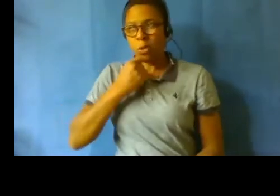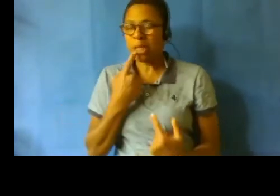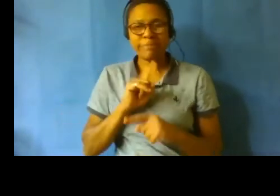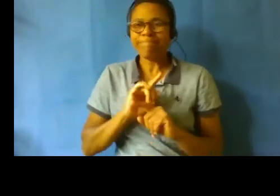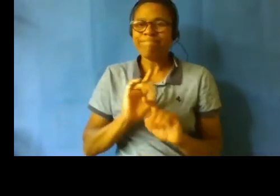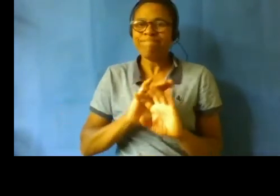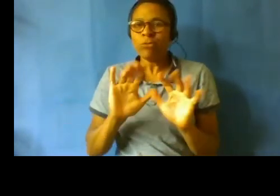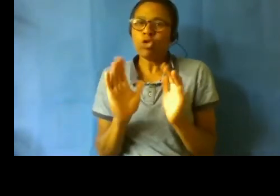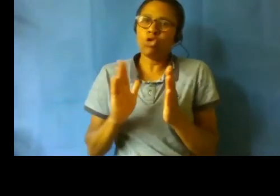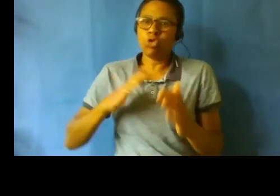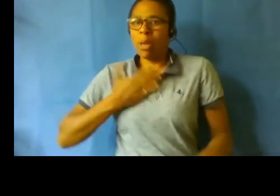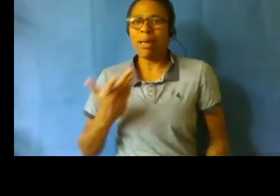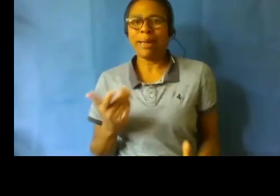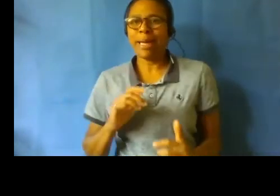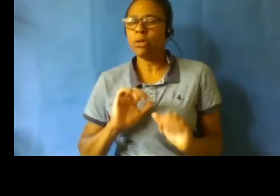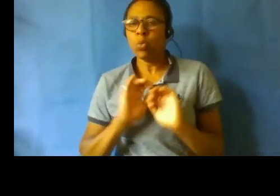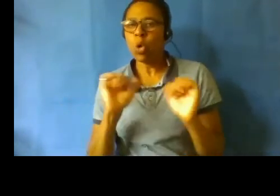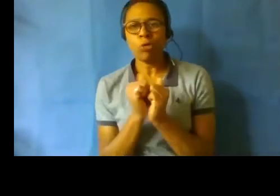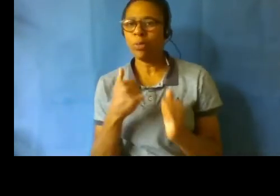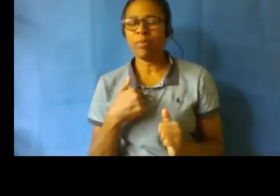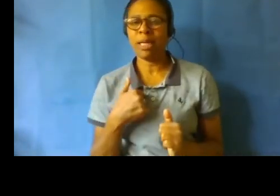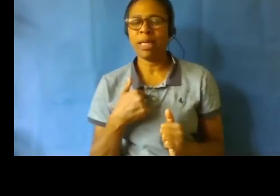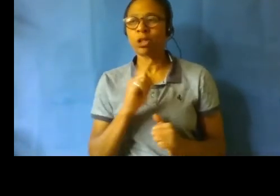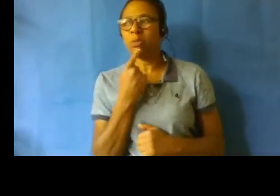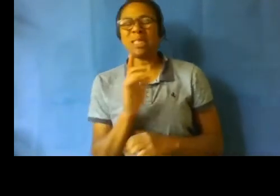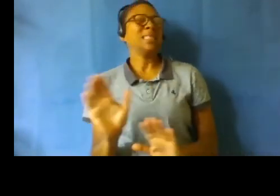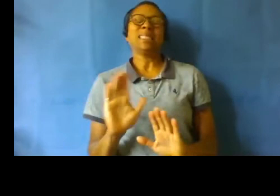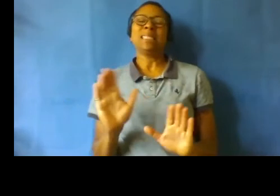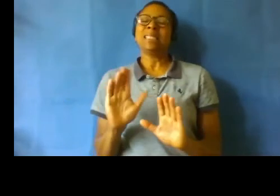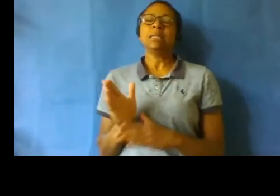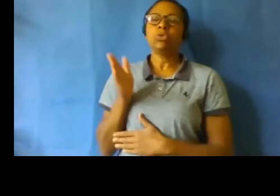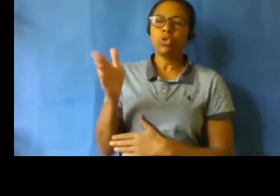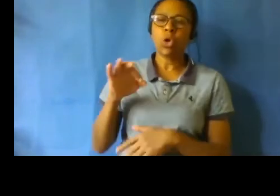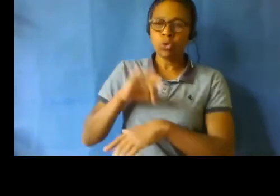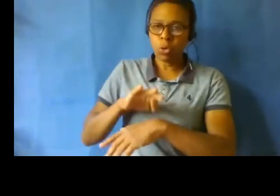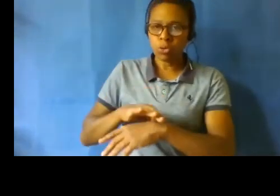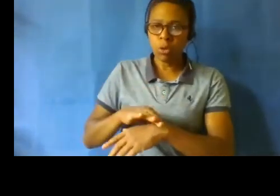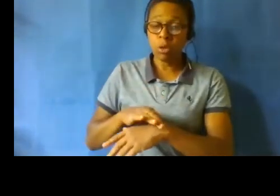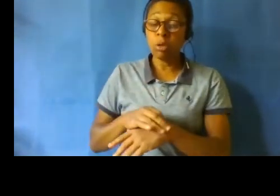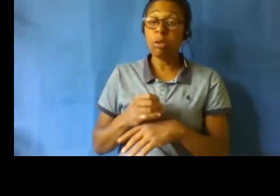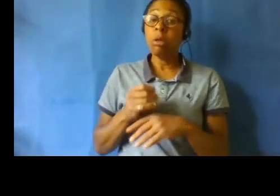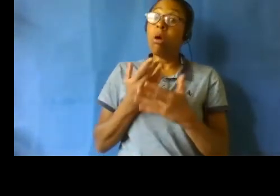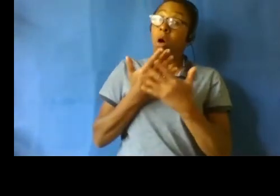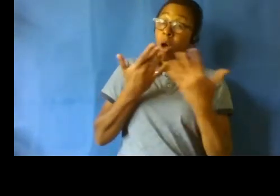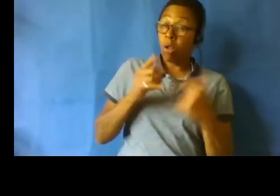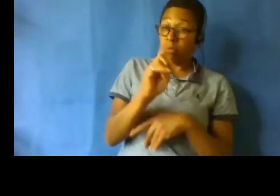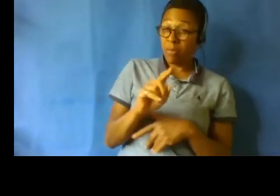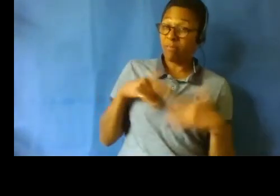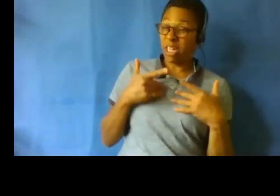pervasive cost cross cultural suspicion of big pharma in general my family don't